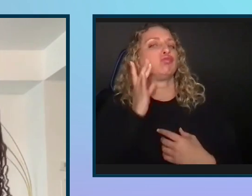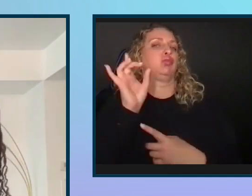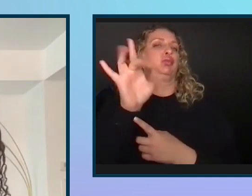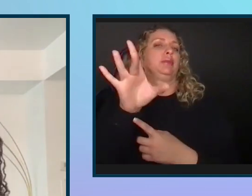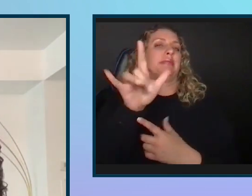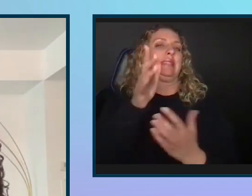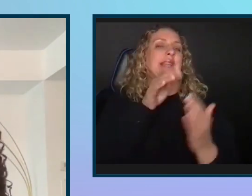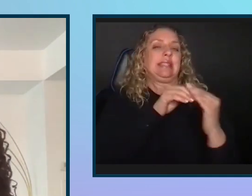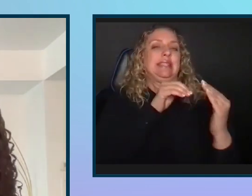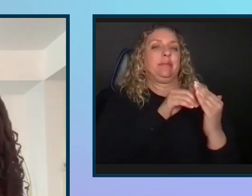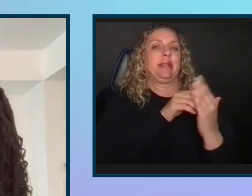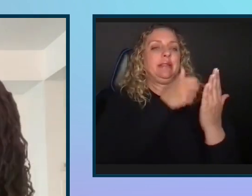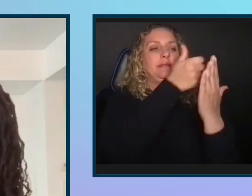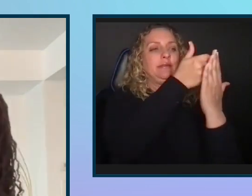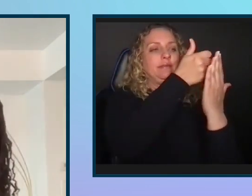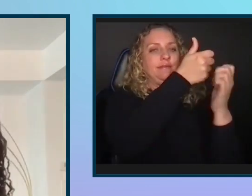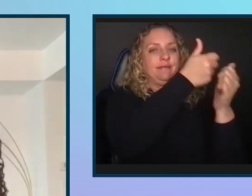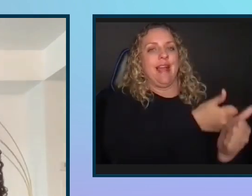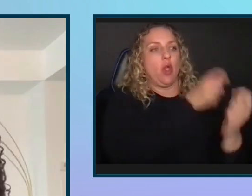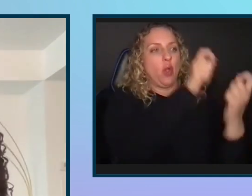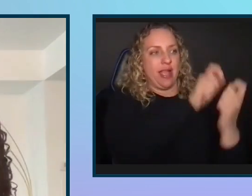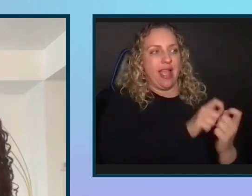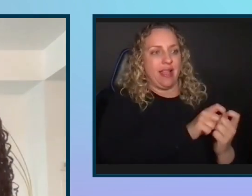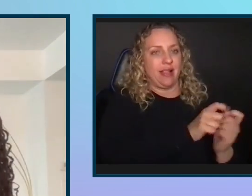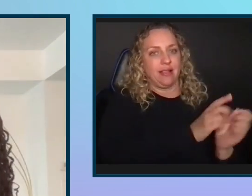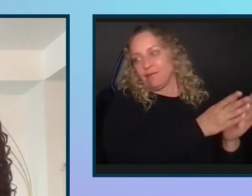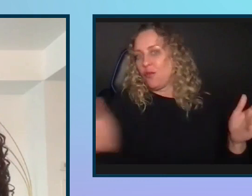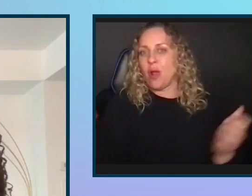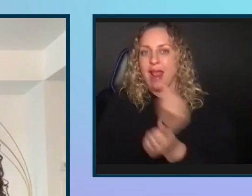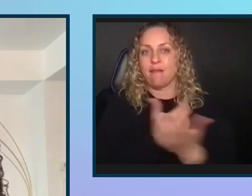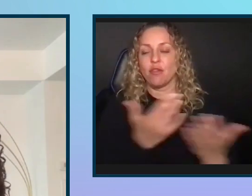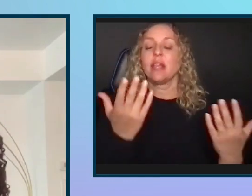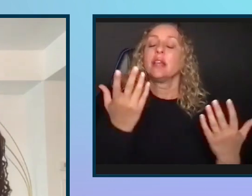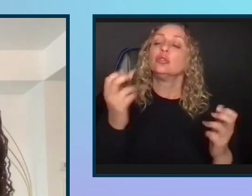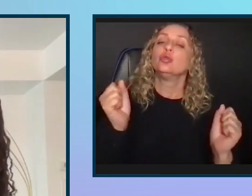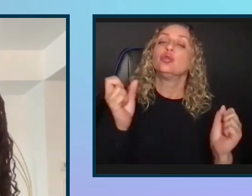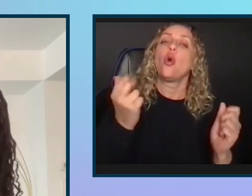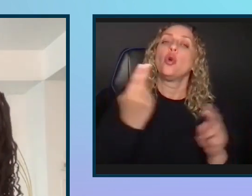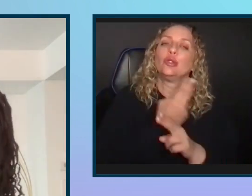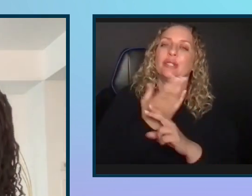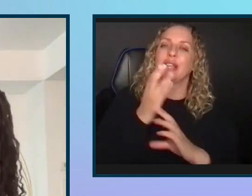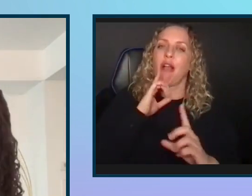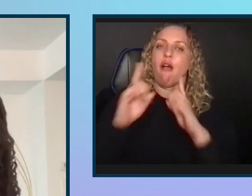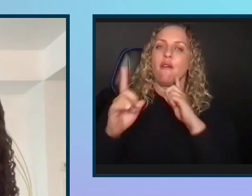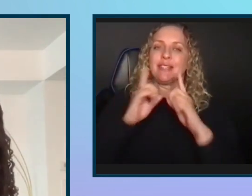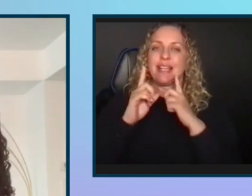apply across the board, right? So like using conversation language is also important when we're talking about legal terms.